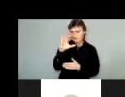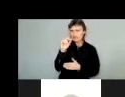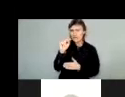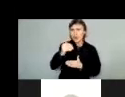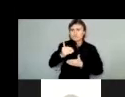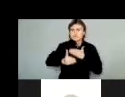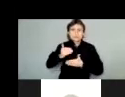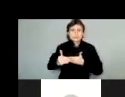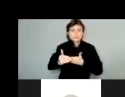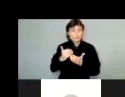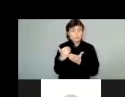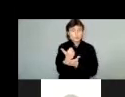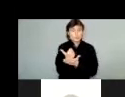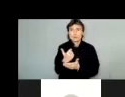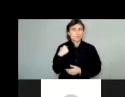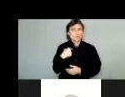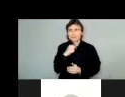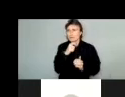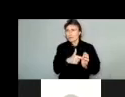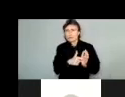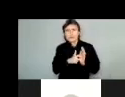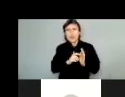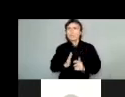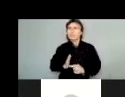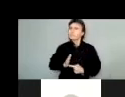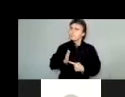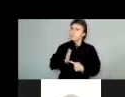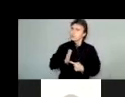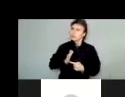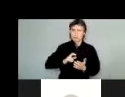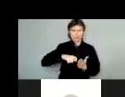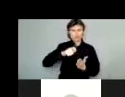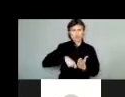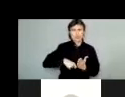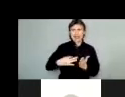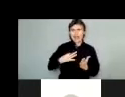is that we will not be requiring a formal written application for this process.